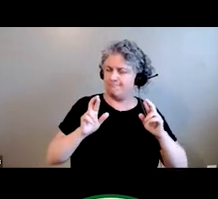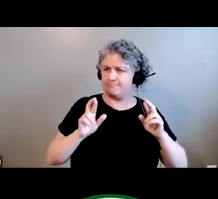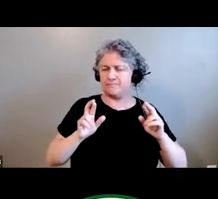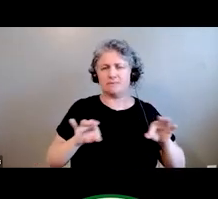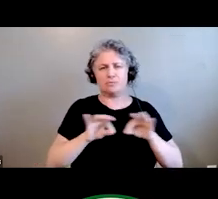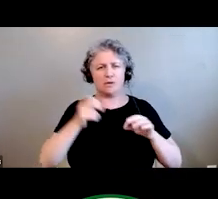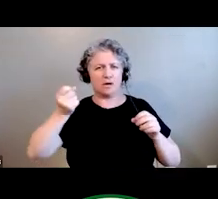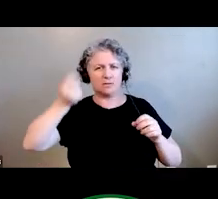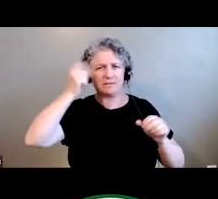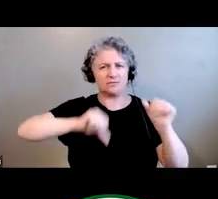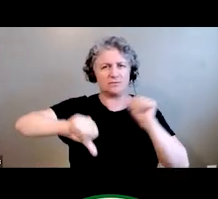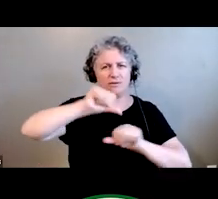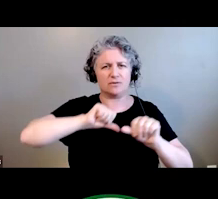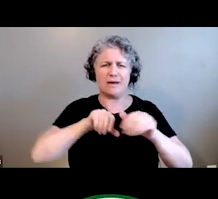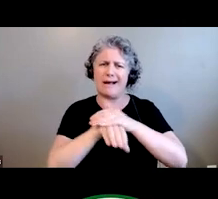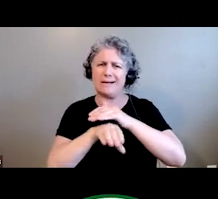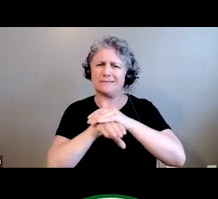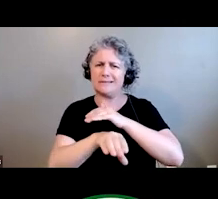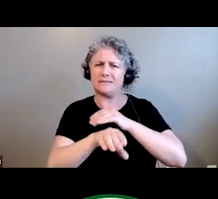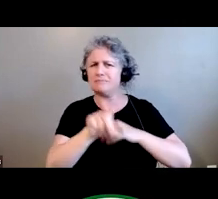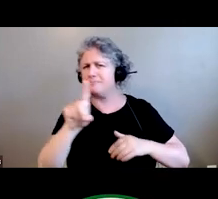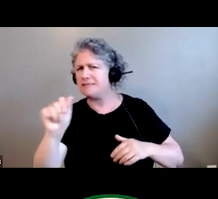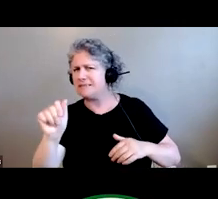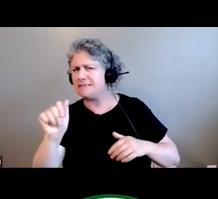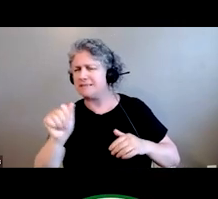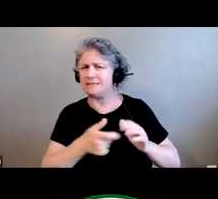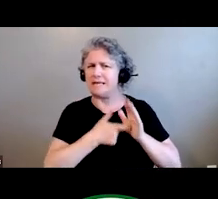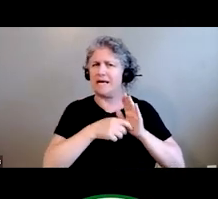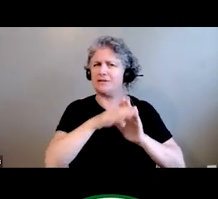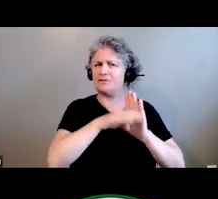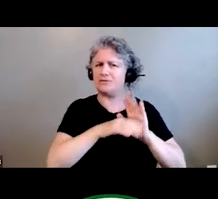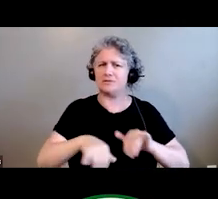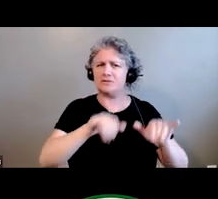So more importantly, more we work together the better and tomorrow will be a better day.